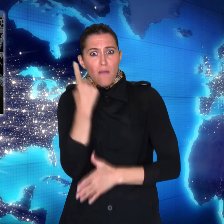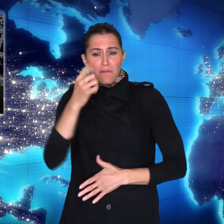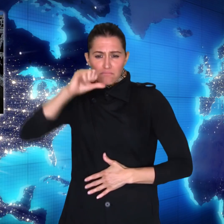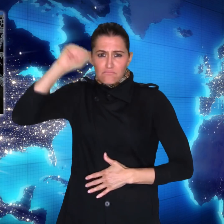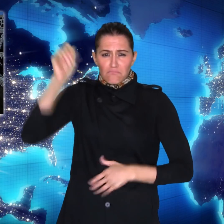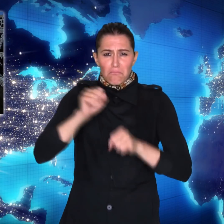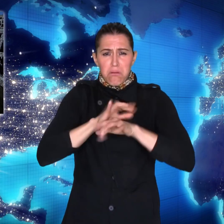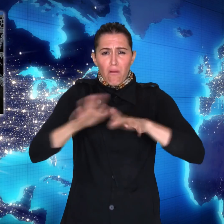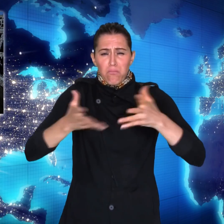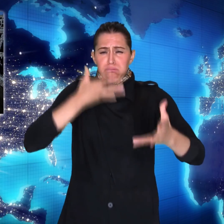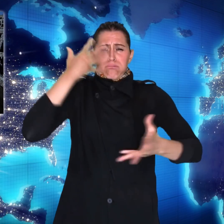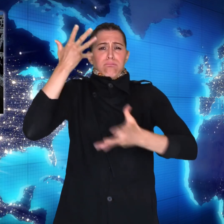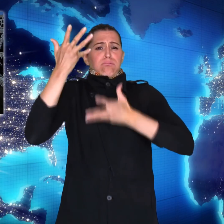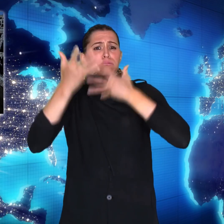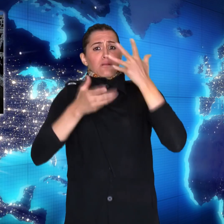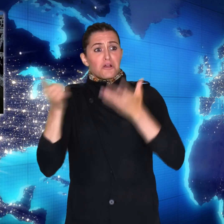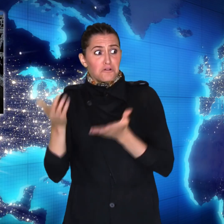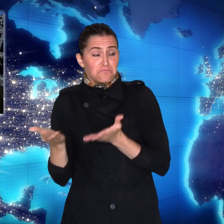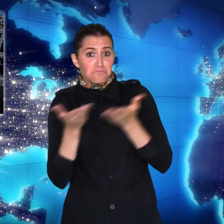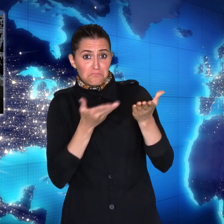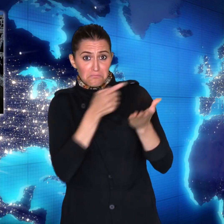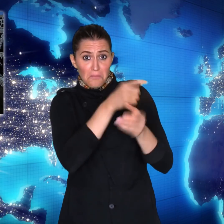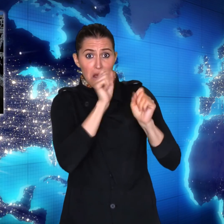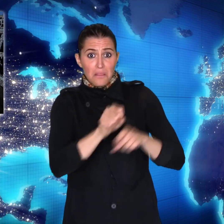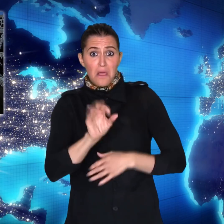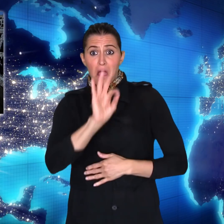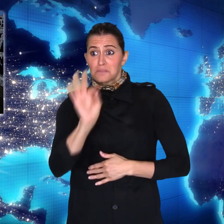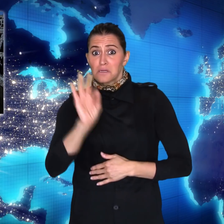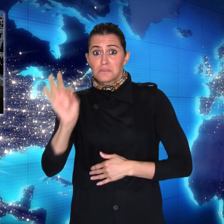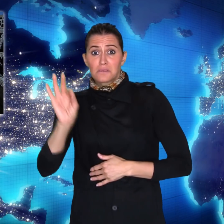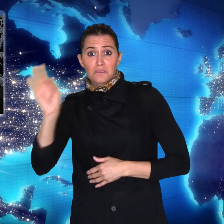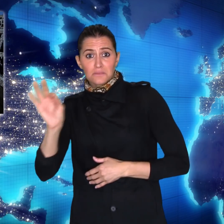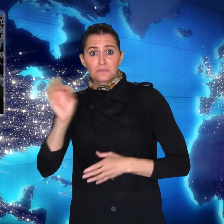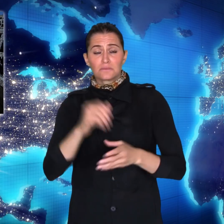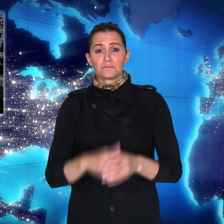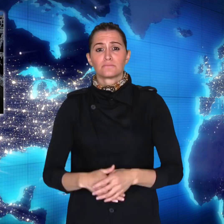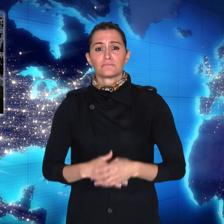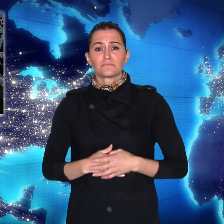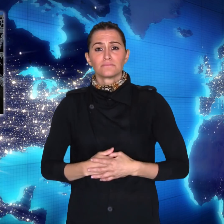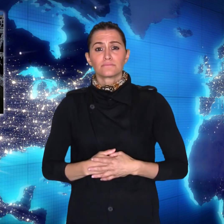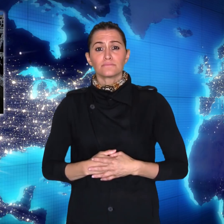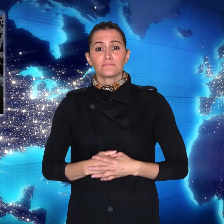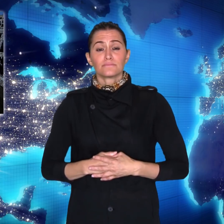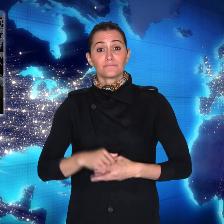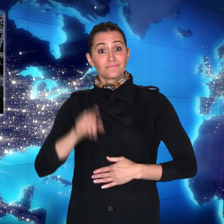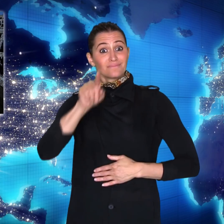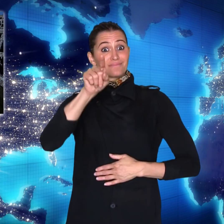reasons, saying: